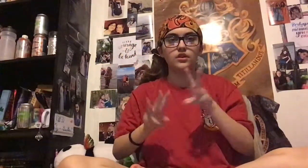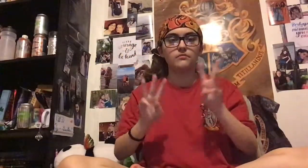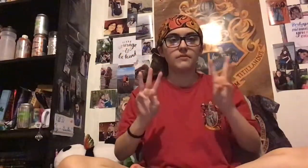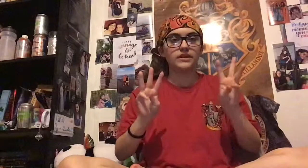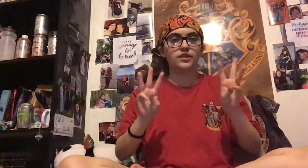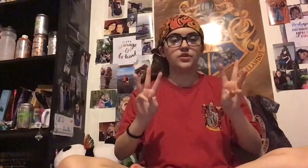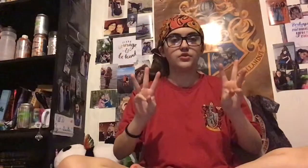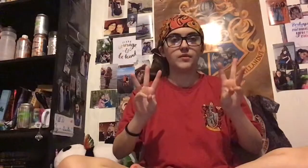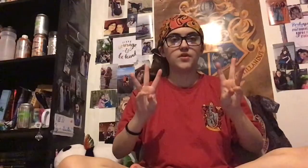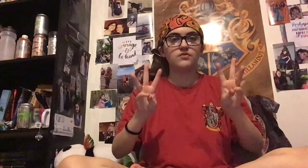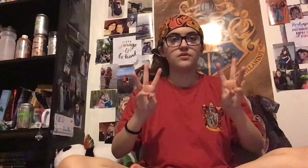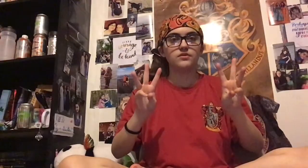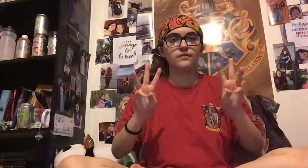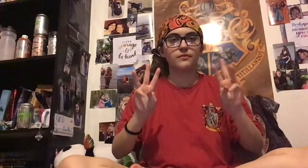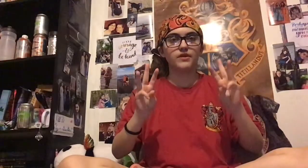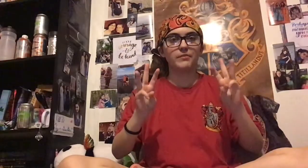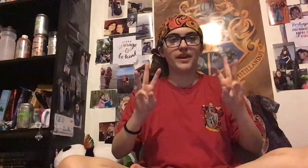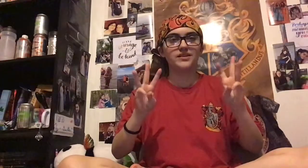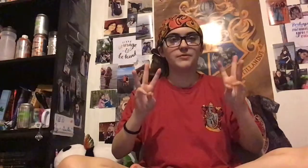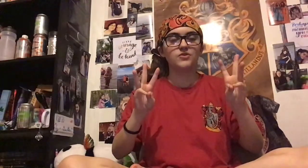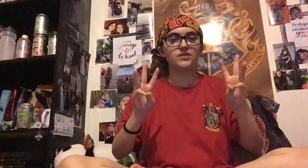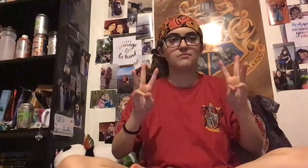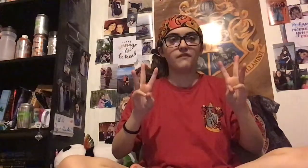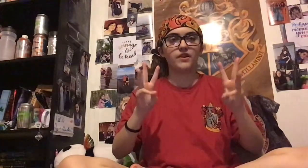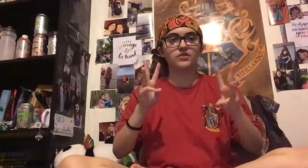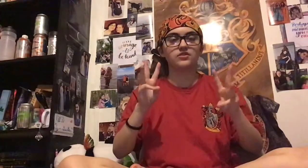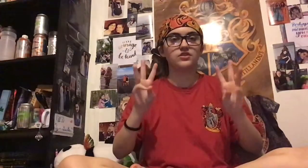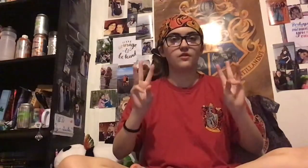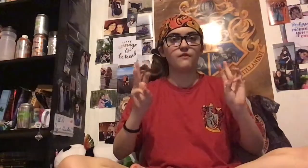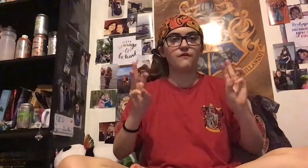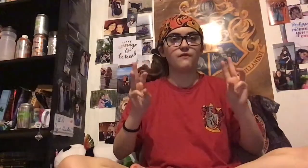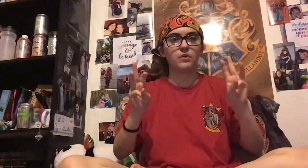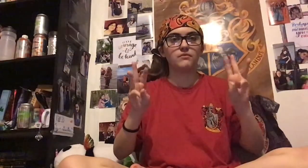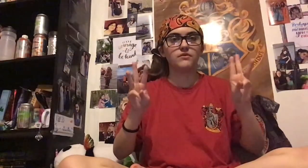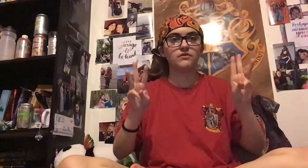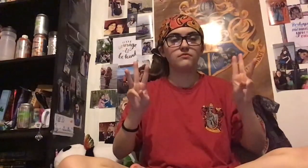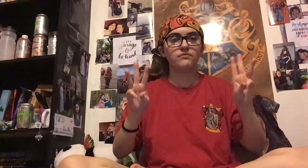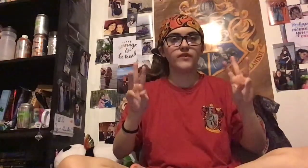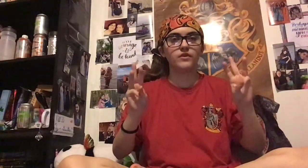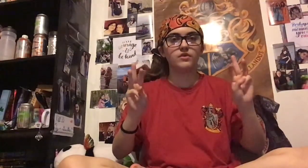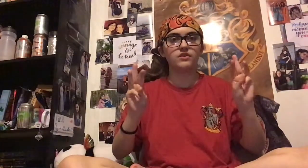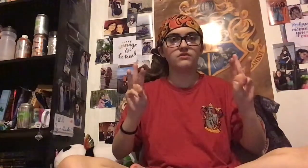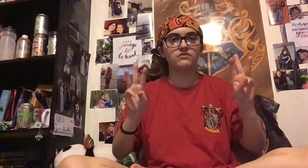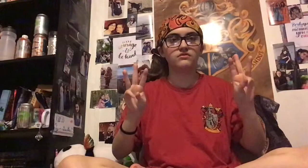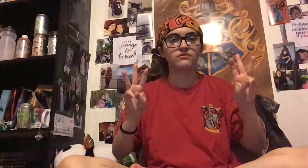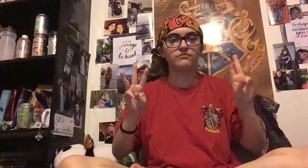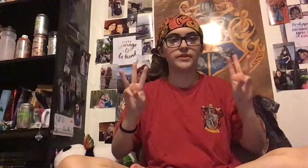Make 2 W's I'm really bad at W's my fingers. Just don't form them very well, but